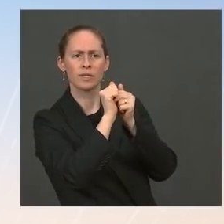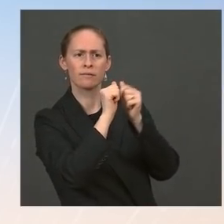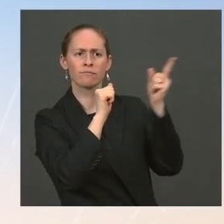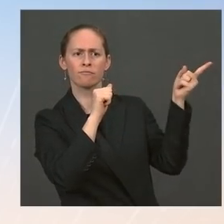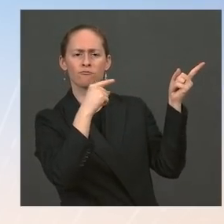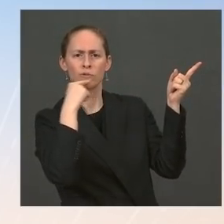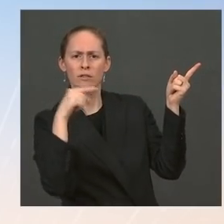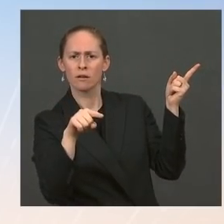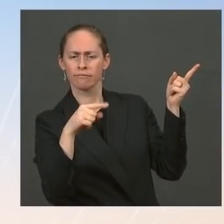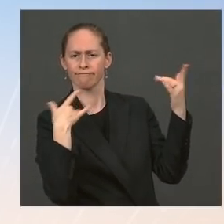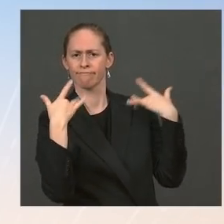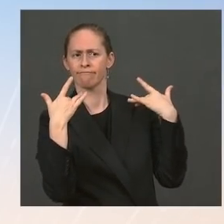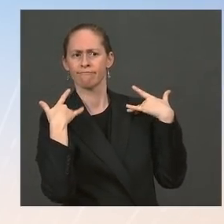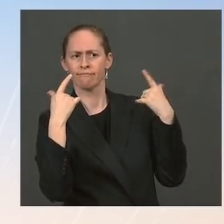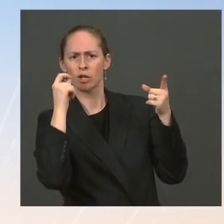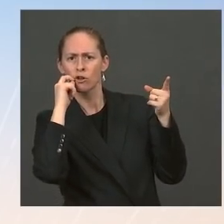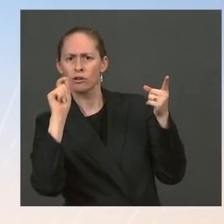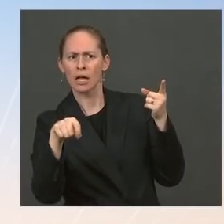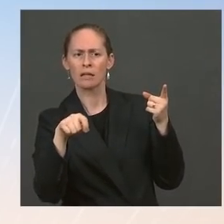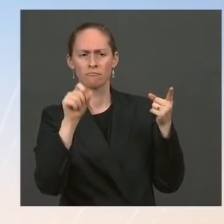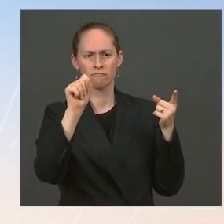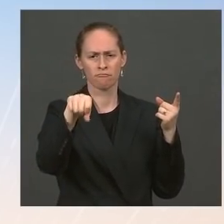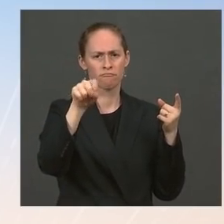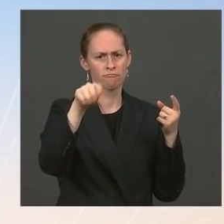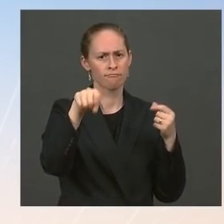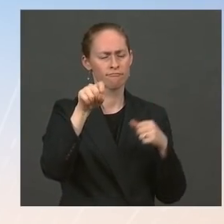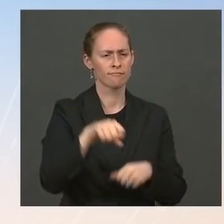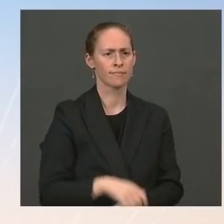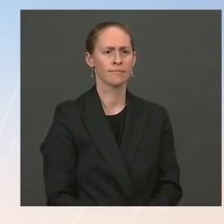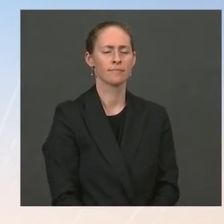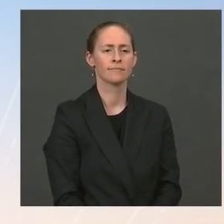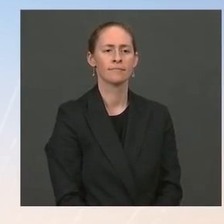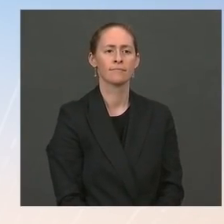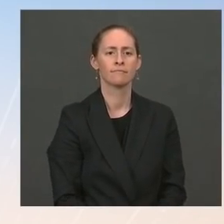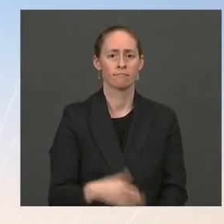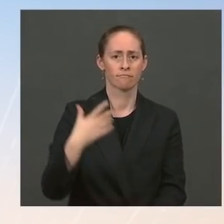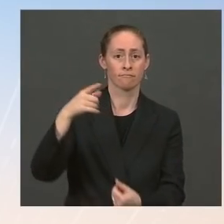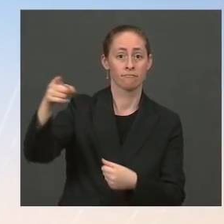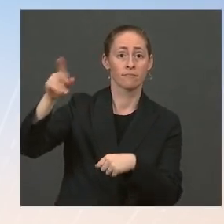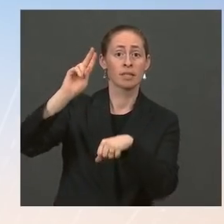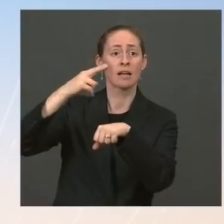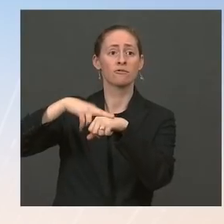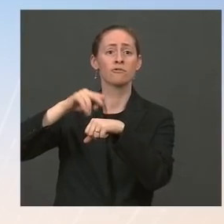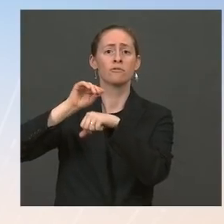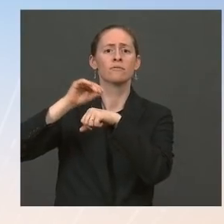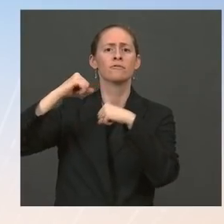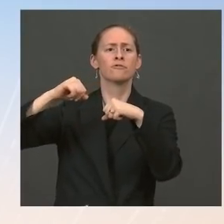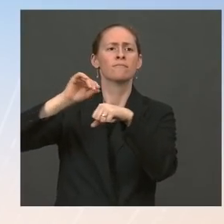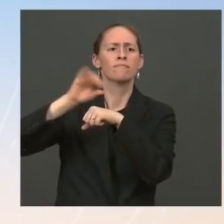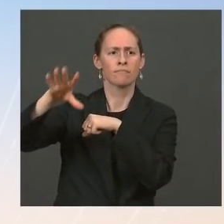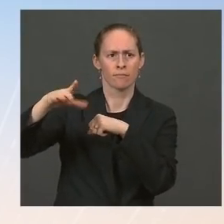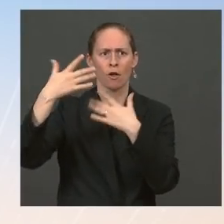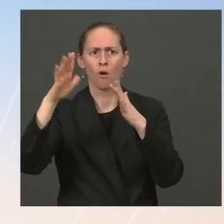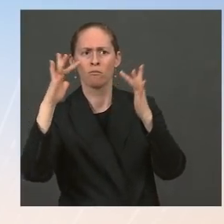And as we announced yesterday, the National Security Advisor spoke with the Secretary of the Russian Security Council about regional and global matters of concern.